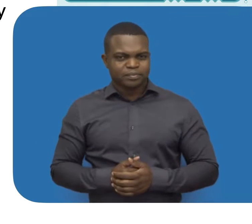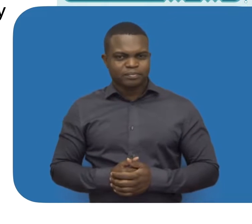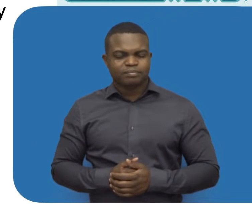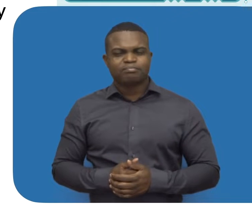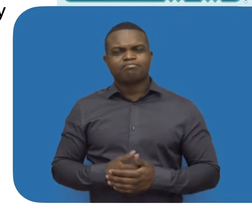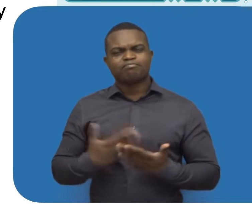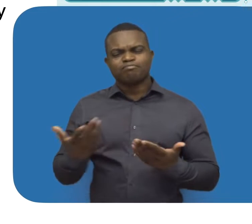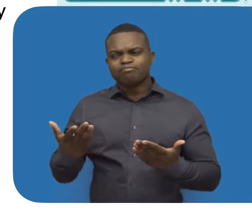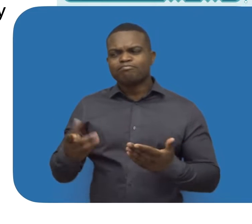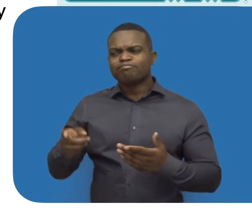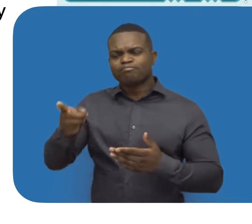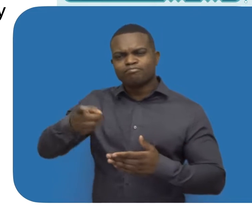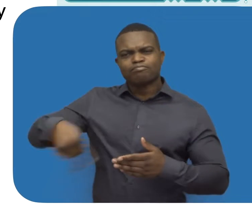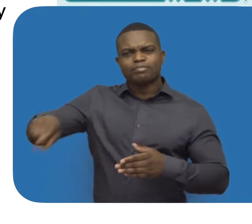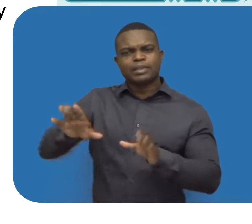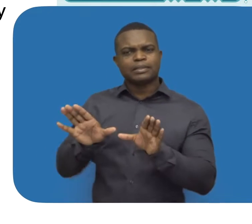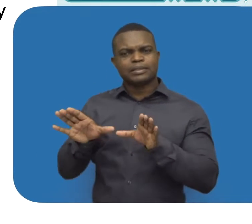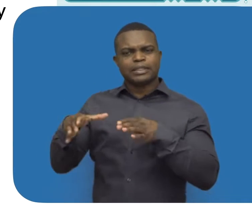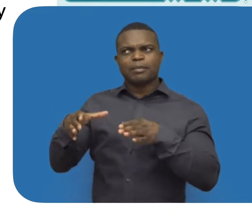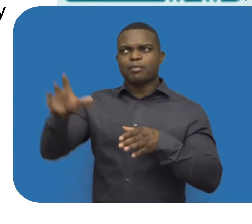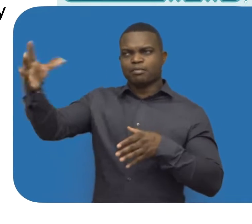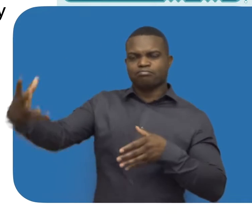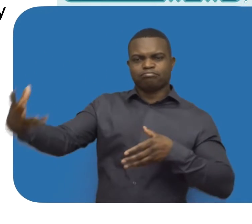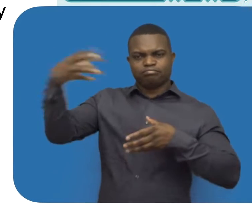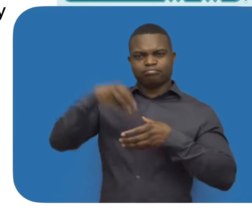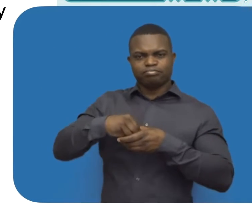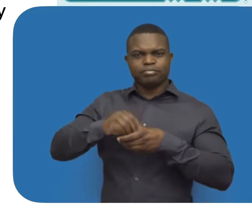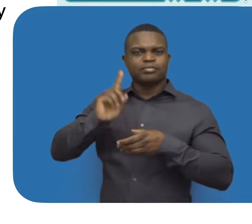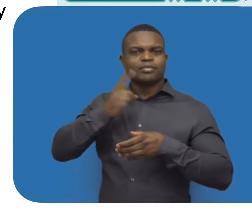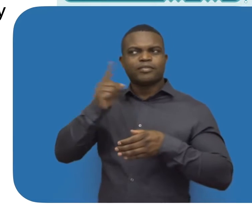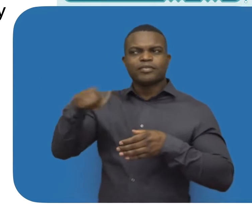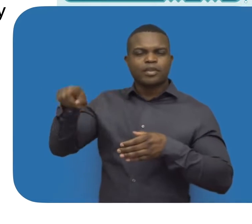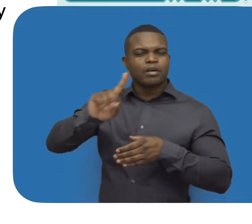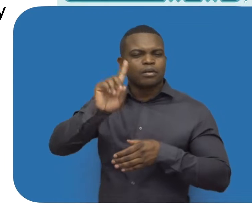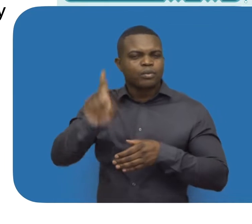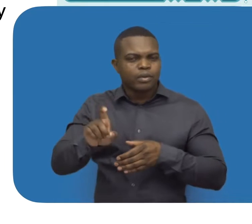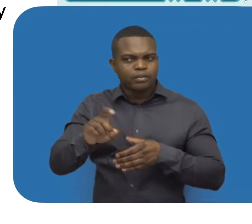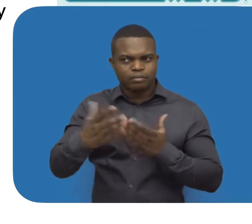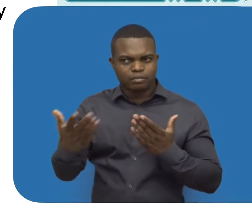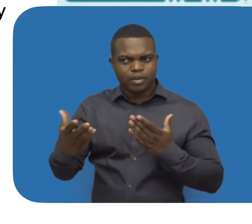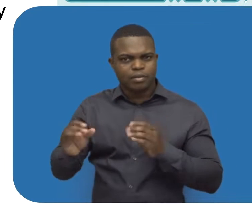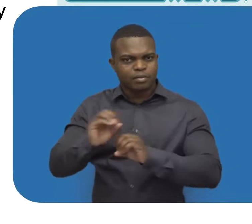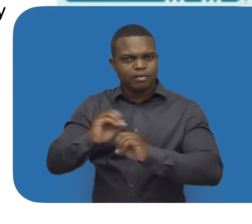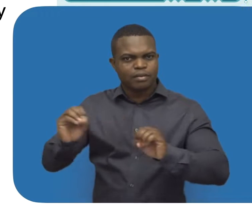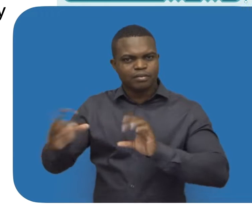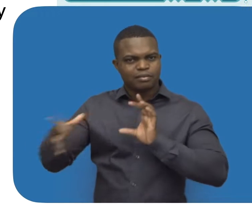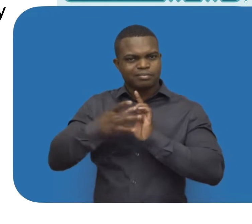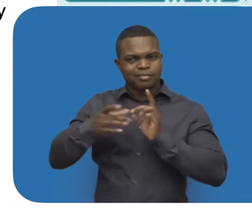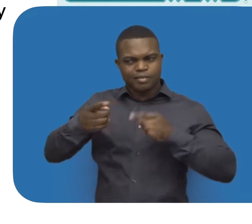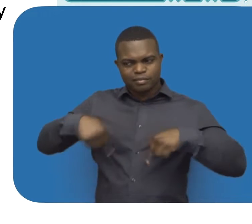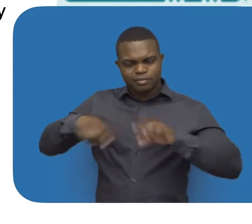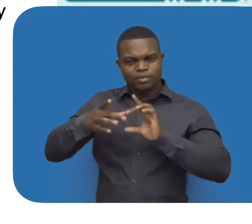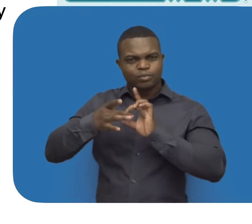Following the principle “nothing about us without us”, the corpus project has always included deaf team members.